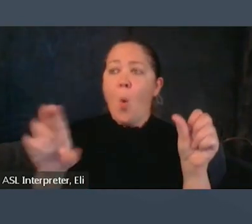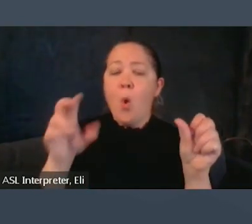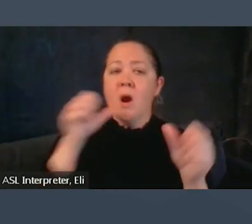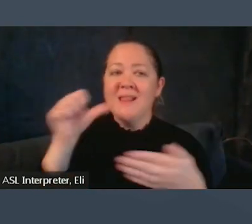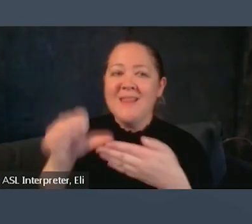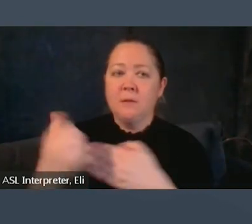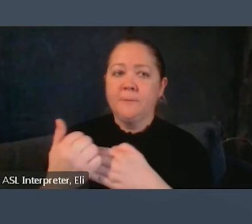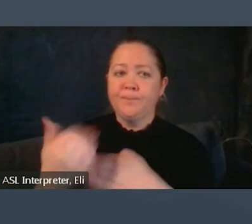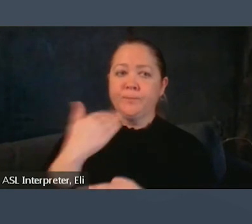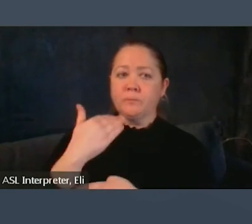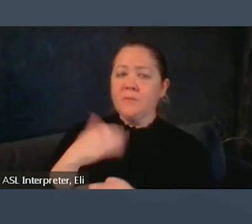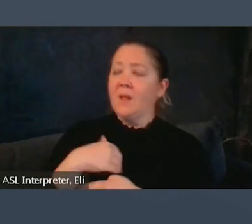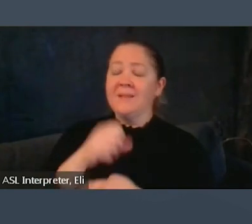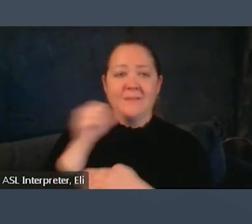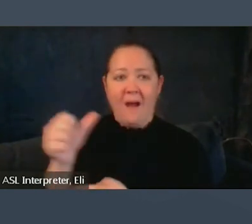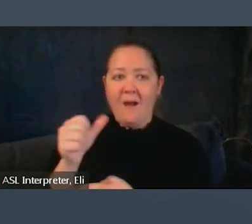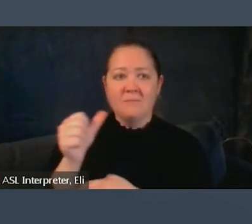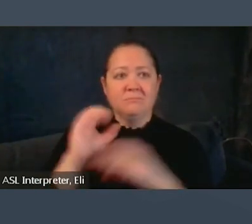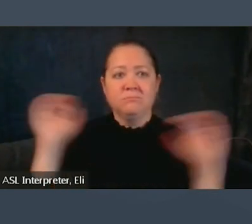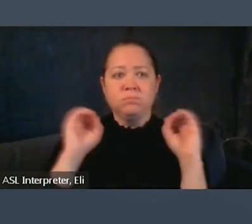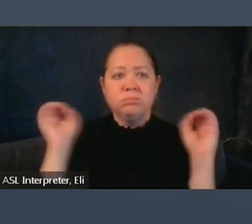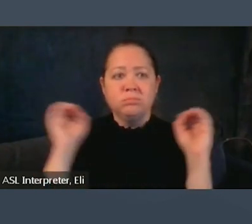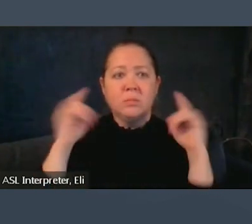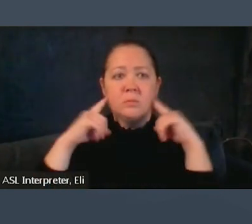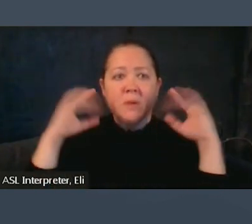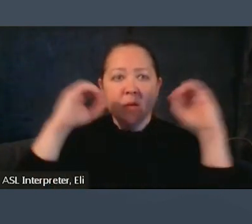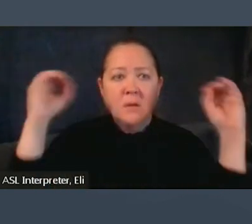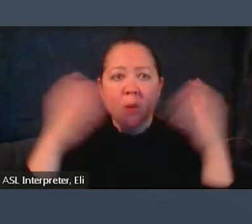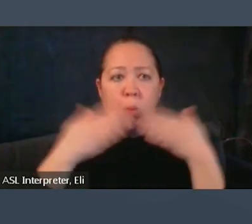own neighborhoods, whether this is a shelter or a hotel,